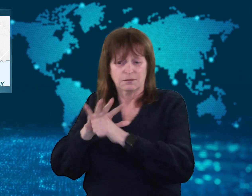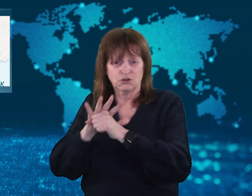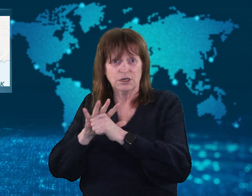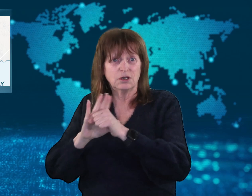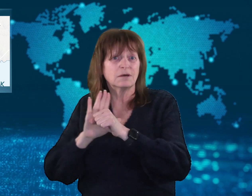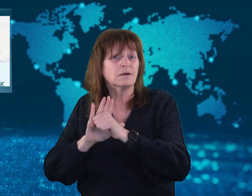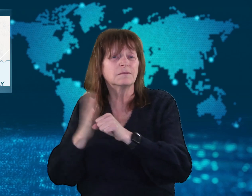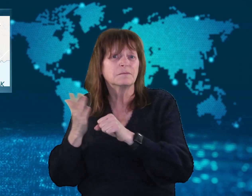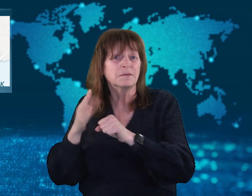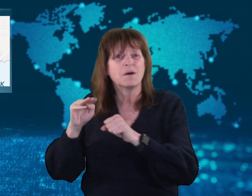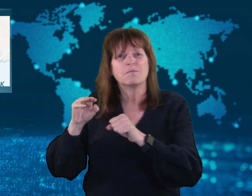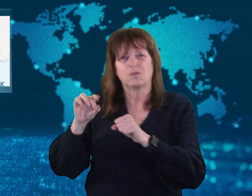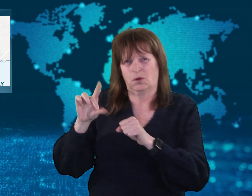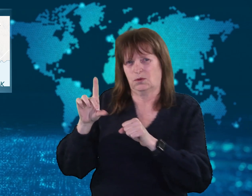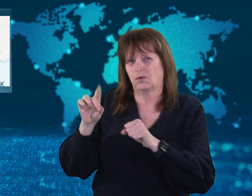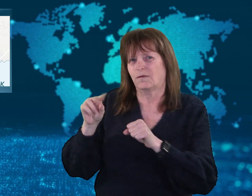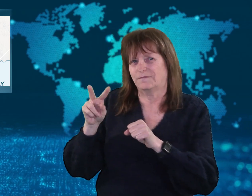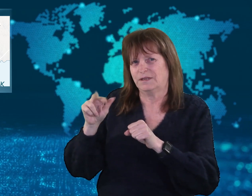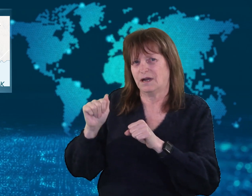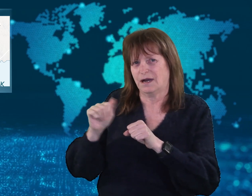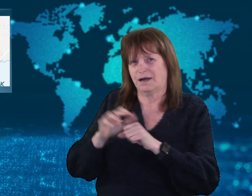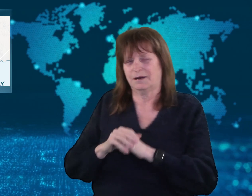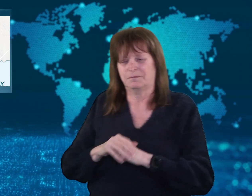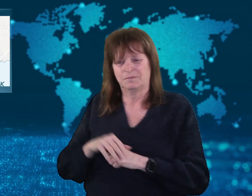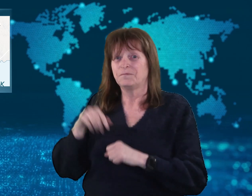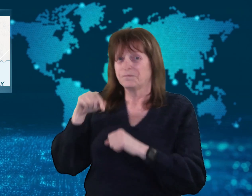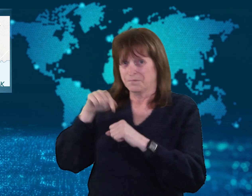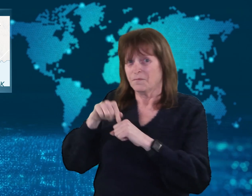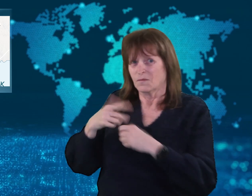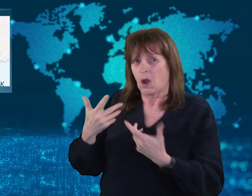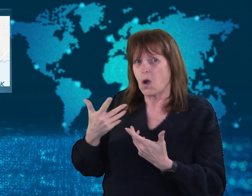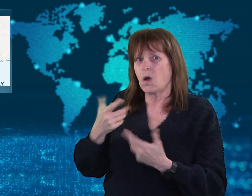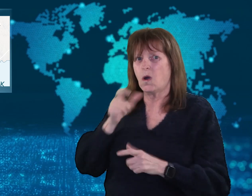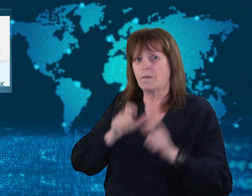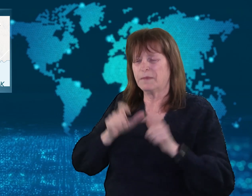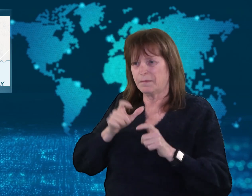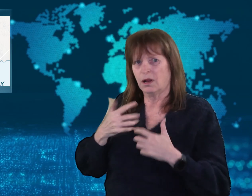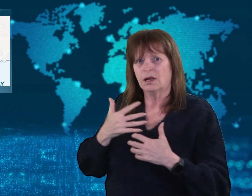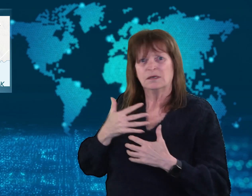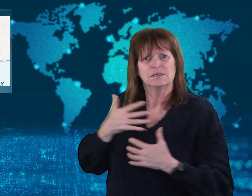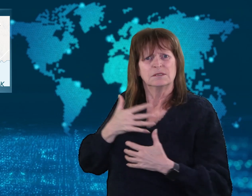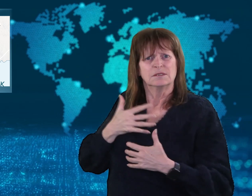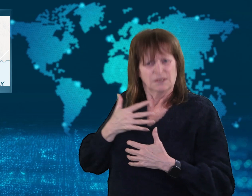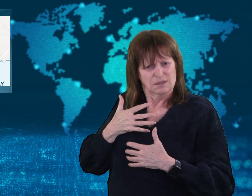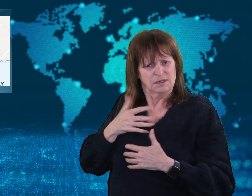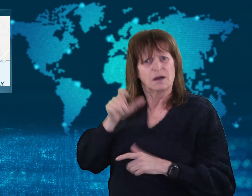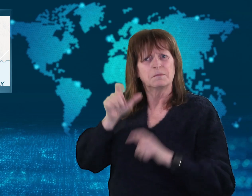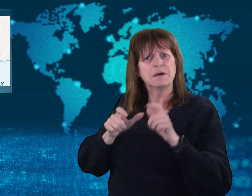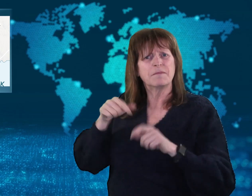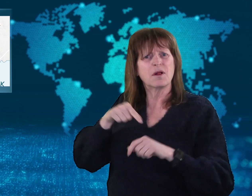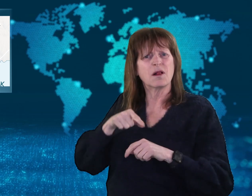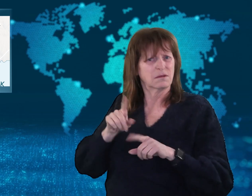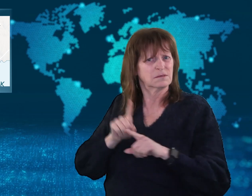This caused fear in Moldova's older residents who already fought